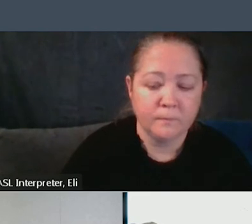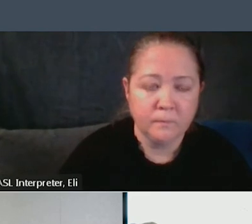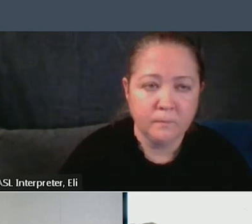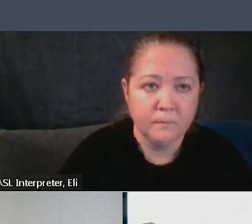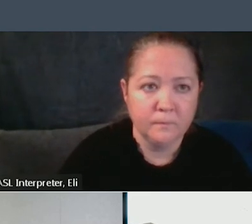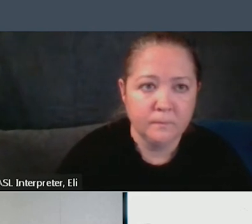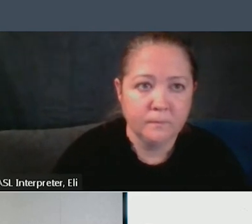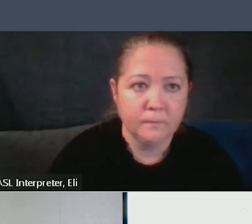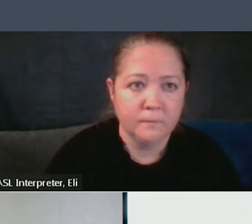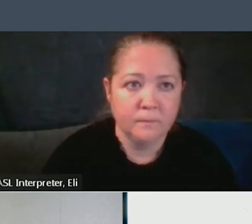Dalia Shaywitz